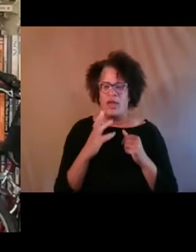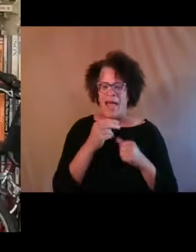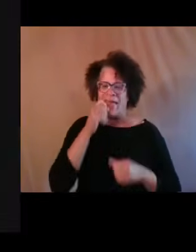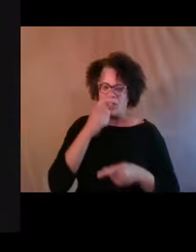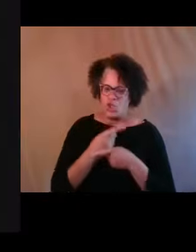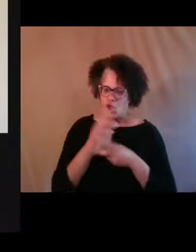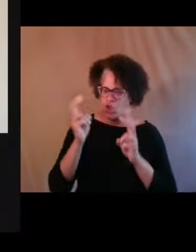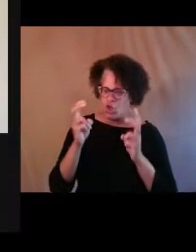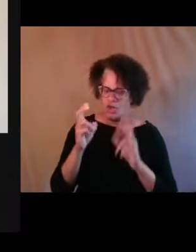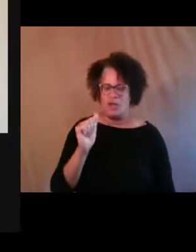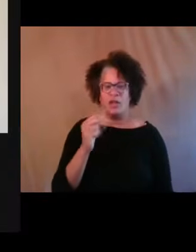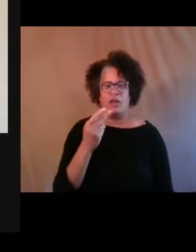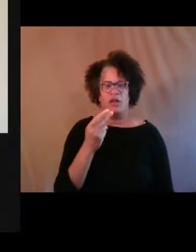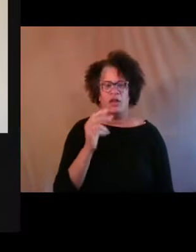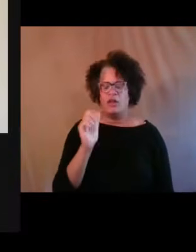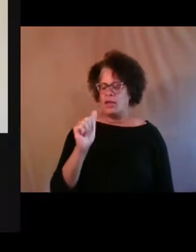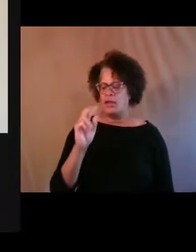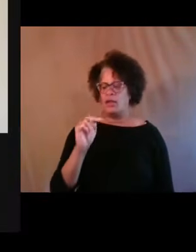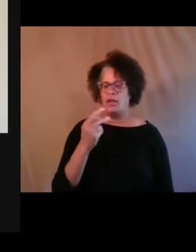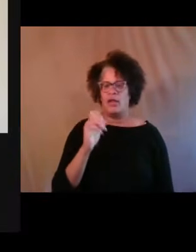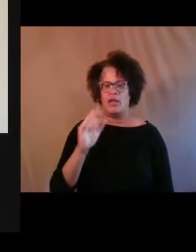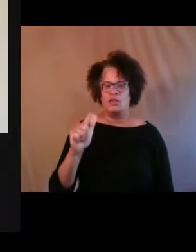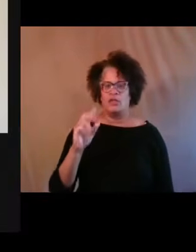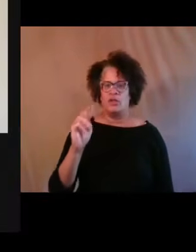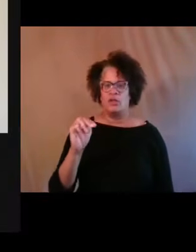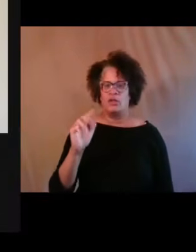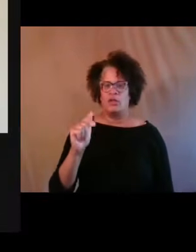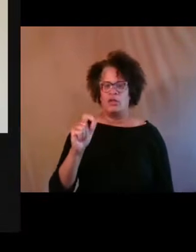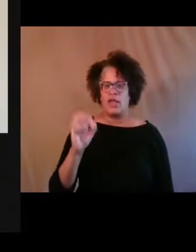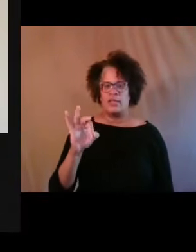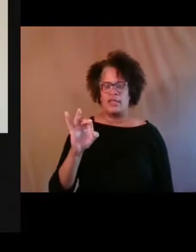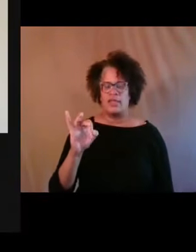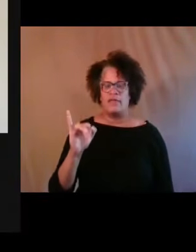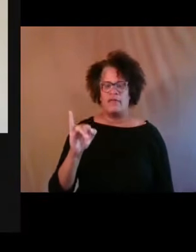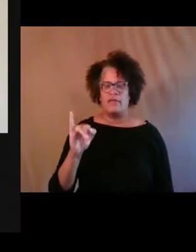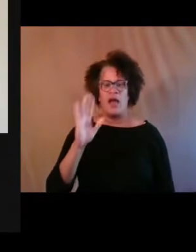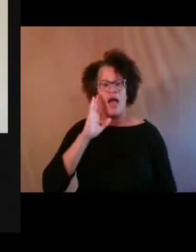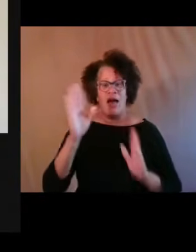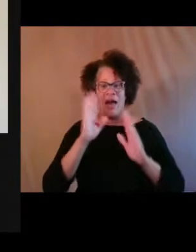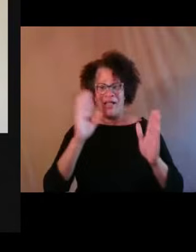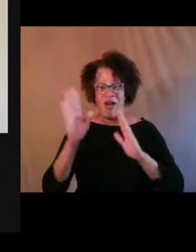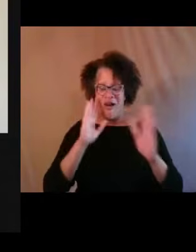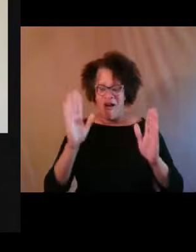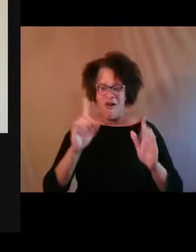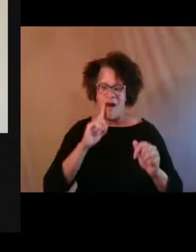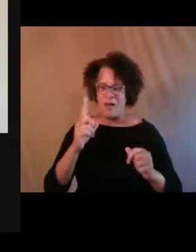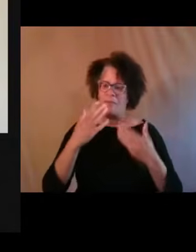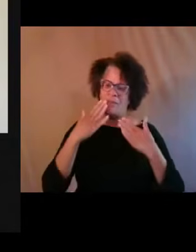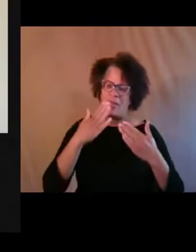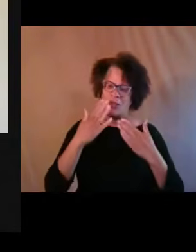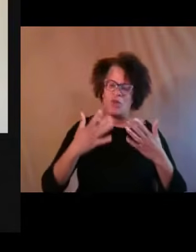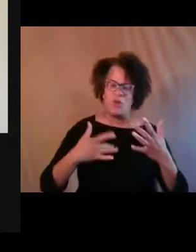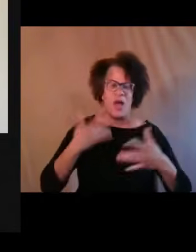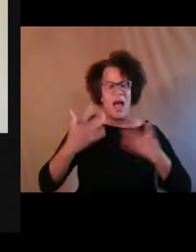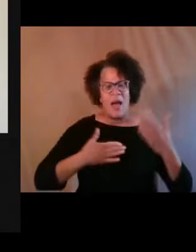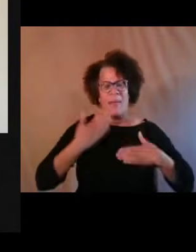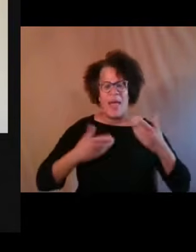Angel Nafis. Hello, hello. I'm so, so, so, so thank you, Brian. I'm so happy to be here.